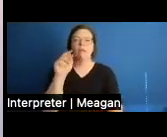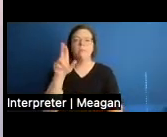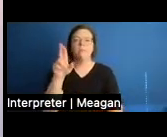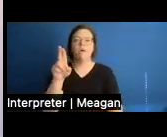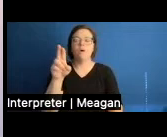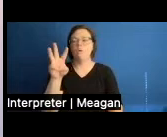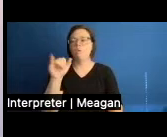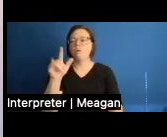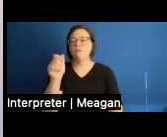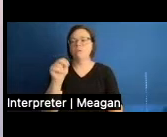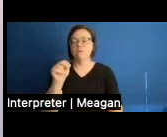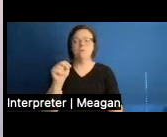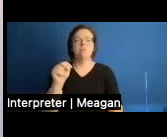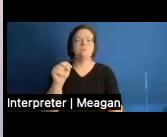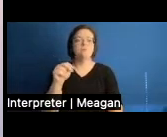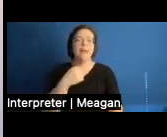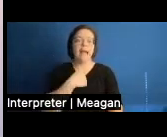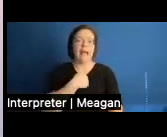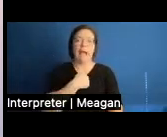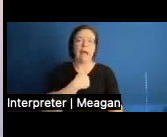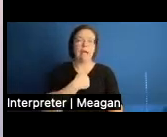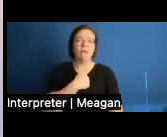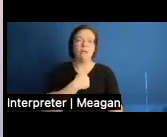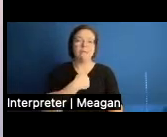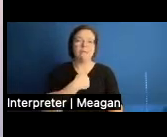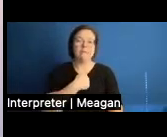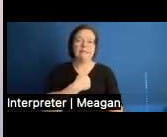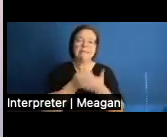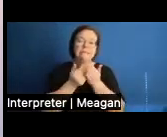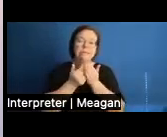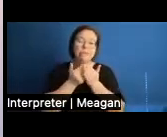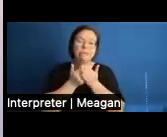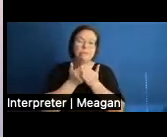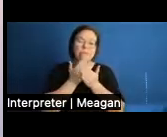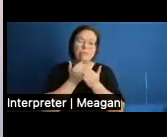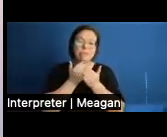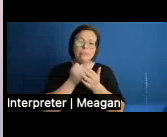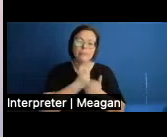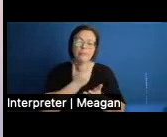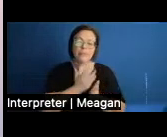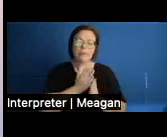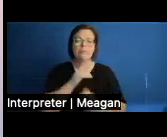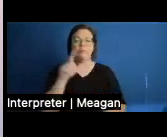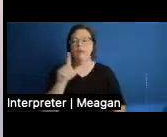When I was just a very, very small baby poet, L. Lamar was someone who really encouraged